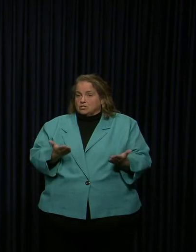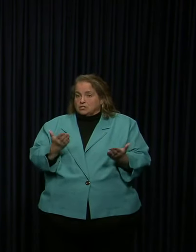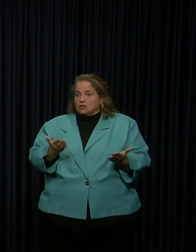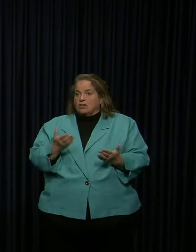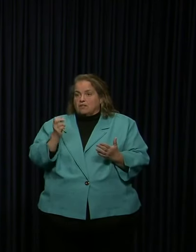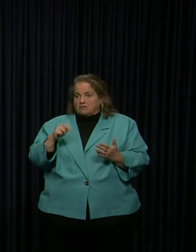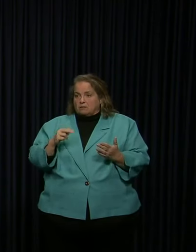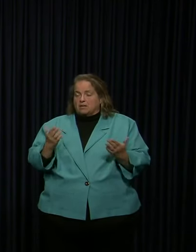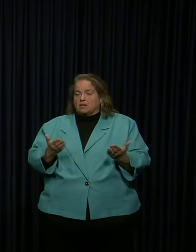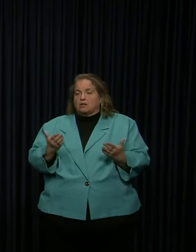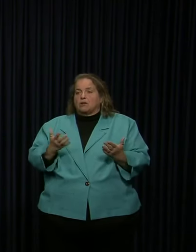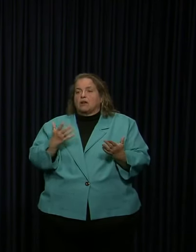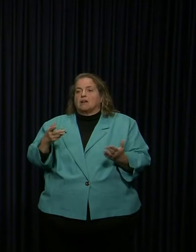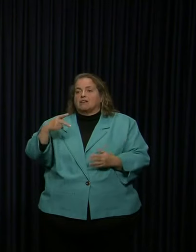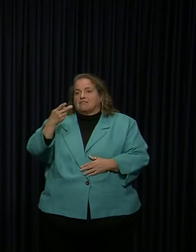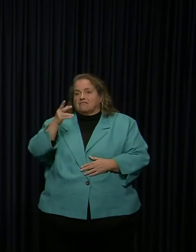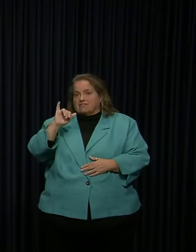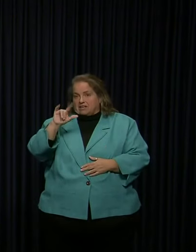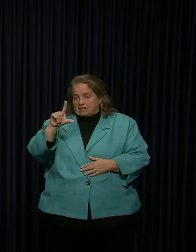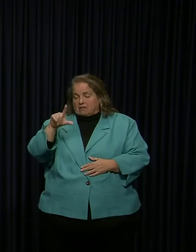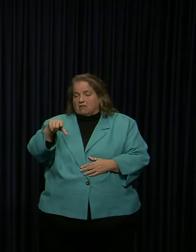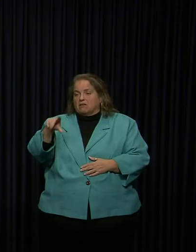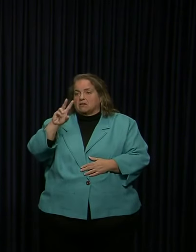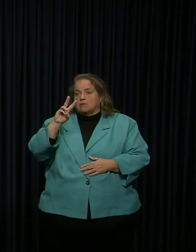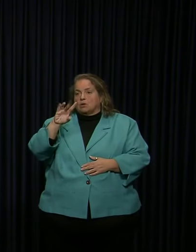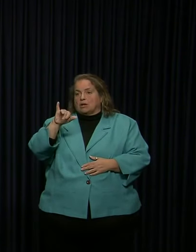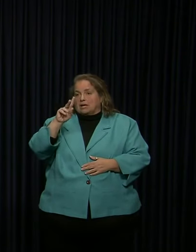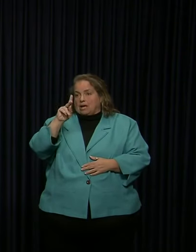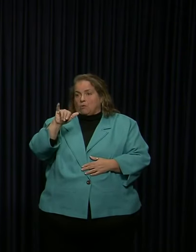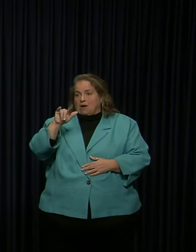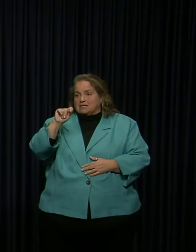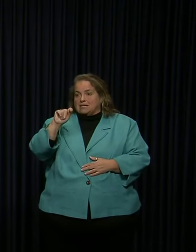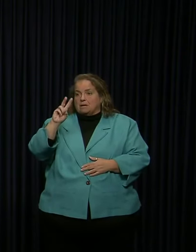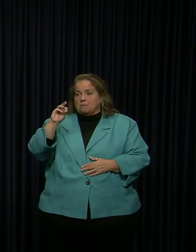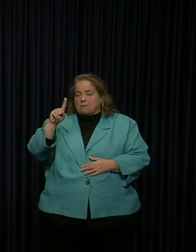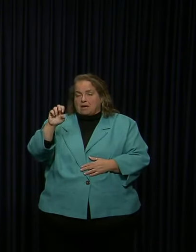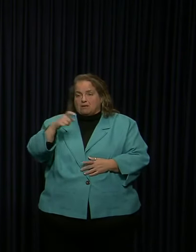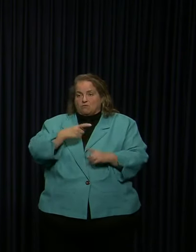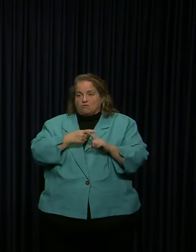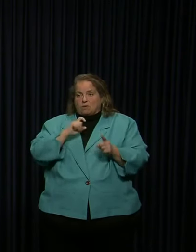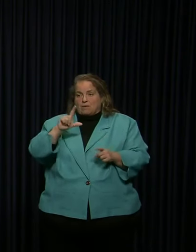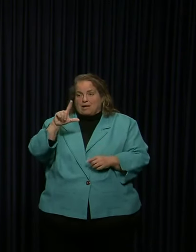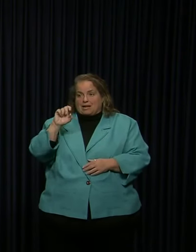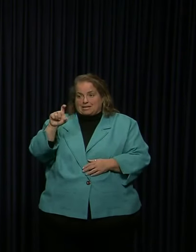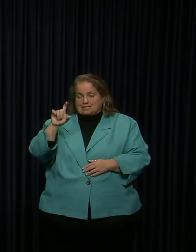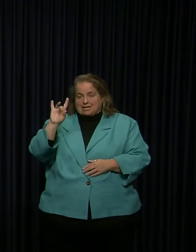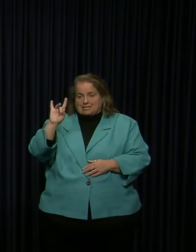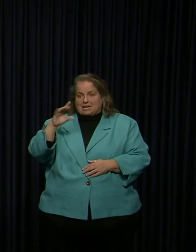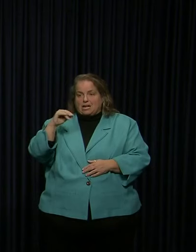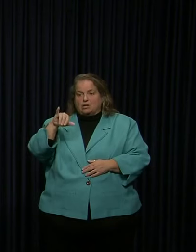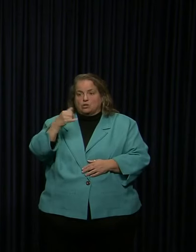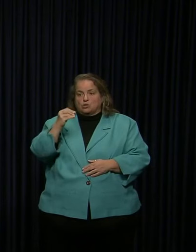NOTHING WE HAVE DONE HAS SINGLED OUT CHURCHES WHATSOEVER. THIS ISN'T ABOUT CHURCH.